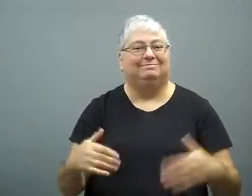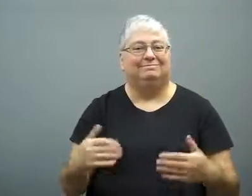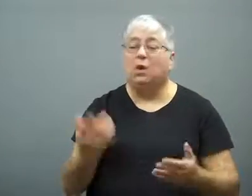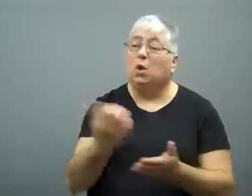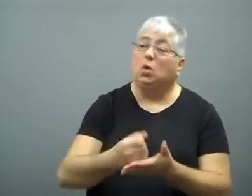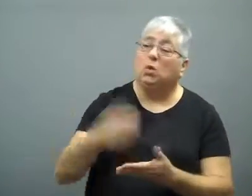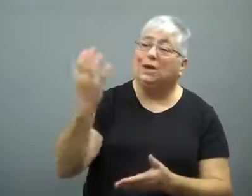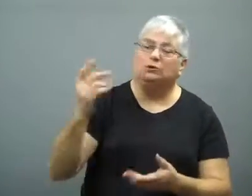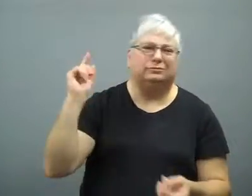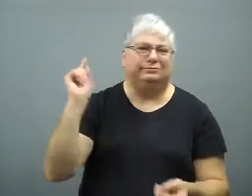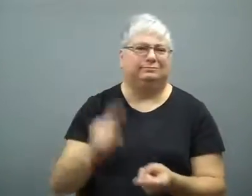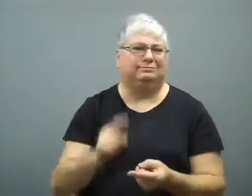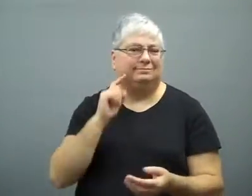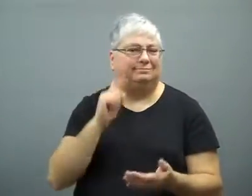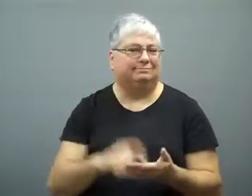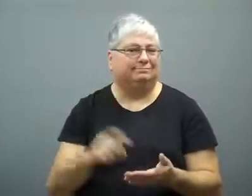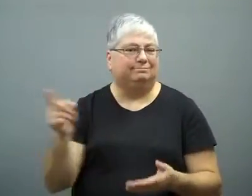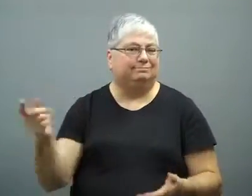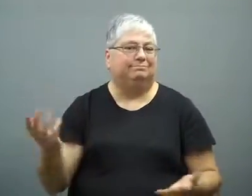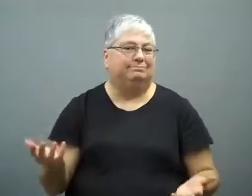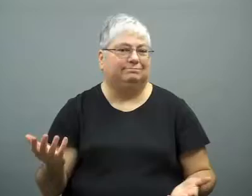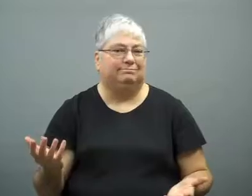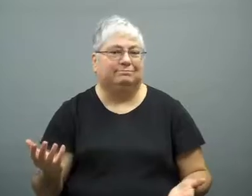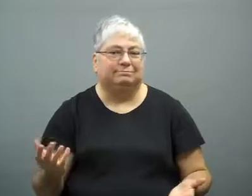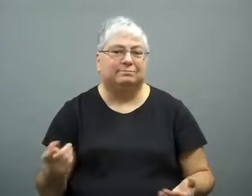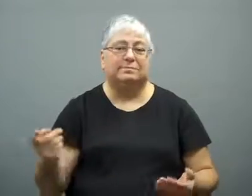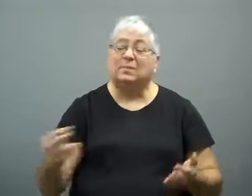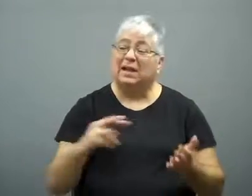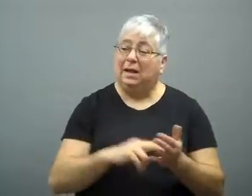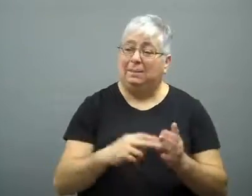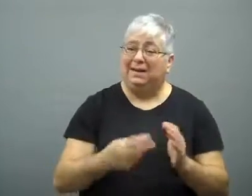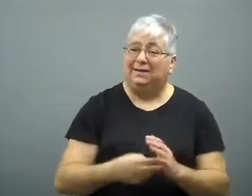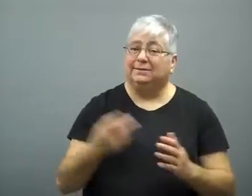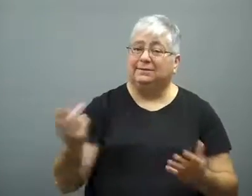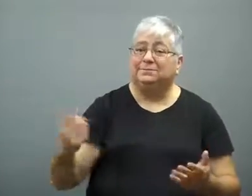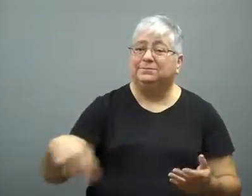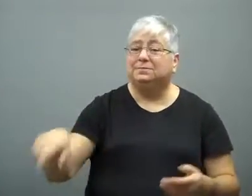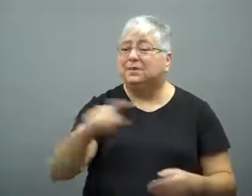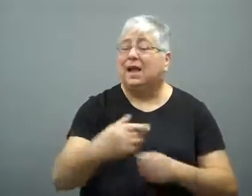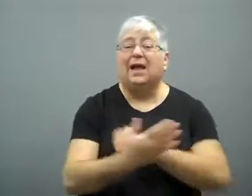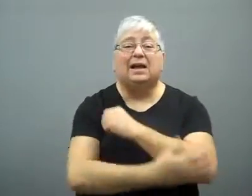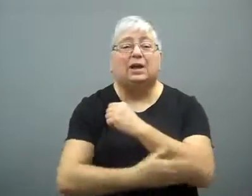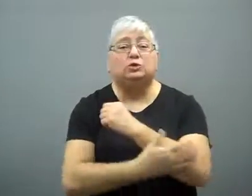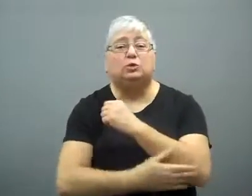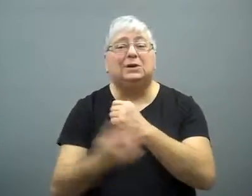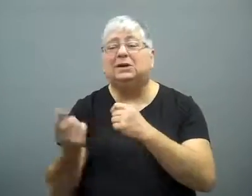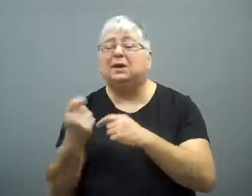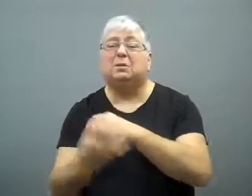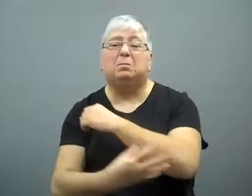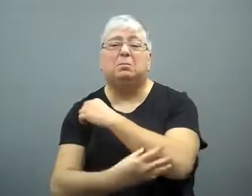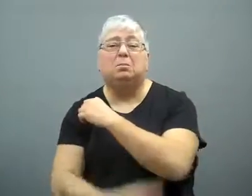Richer people have a lower rate of that kind of stroke.